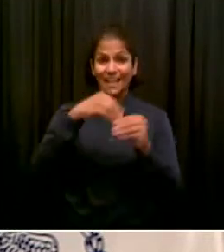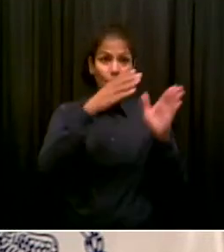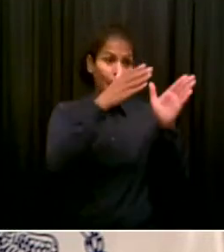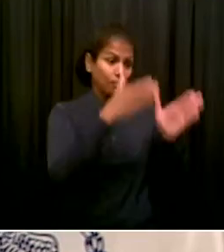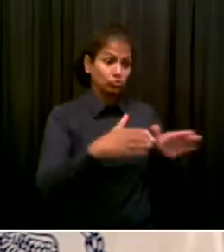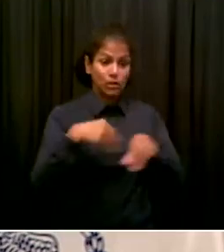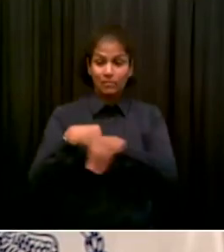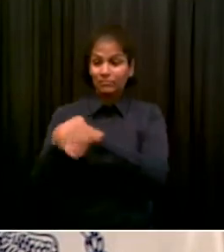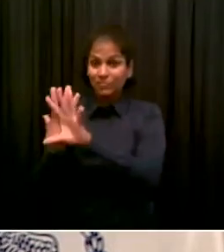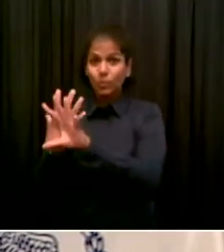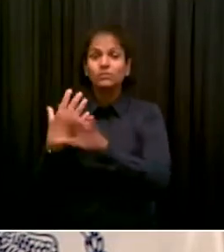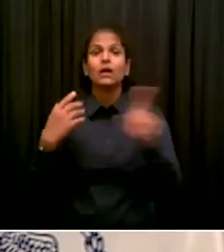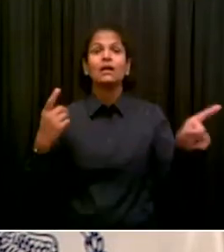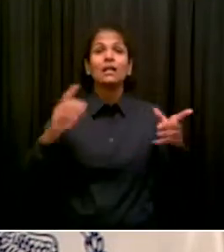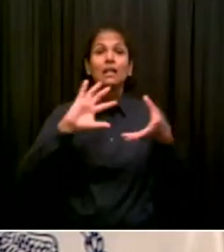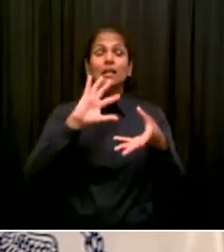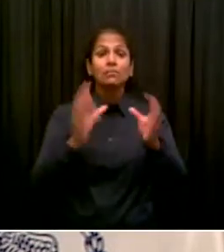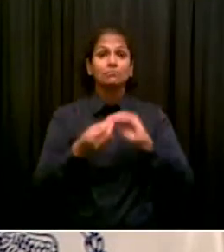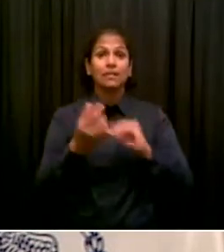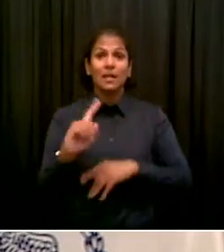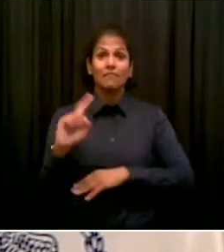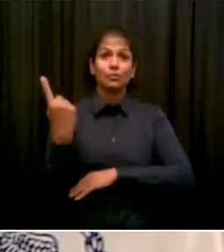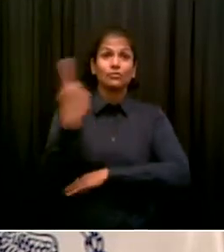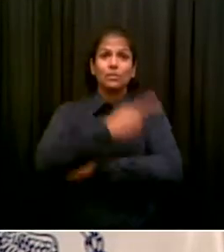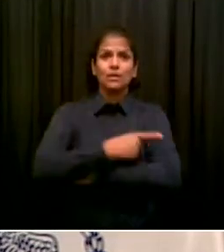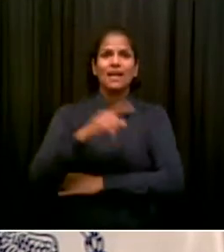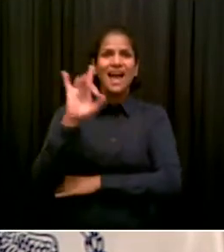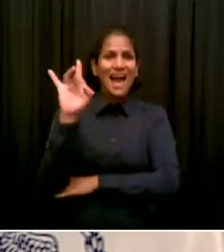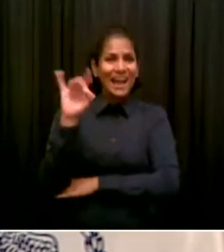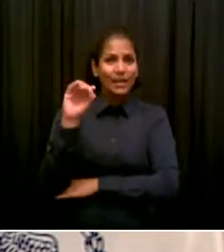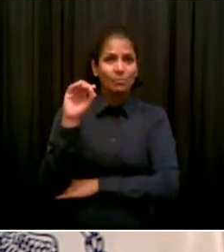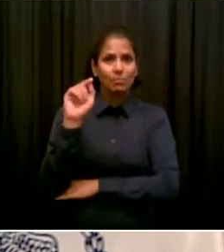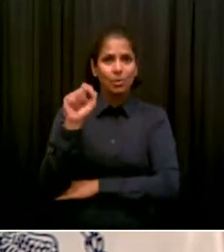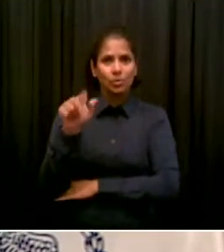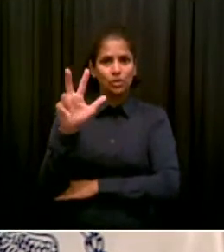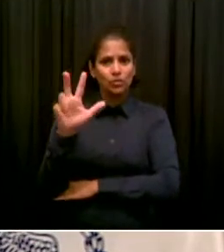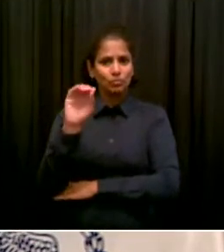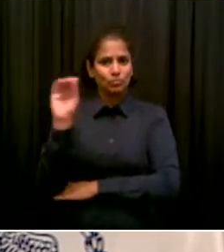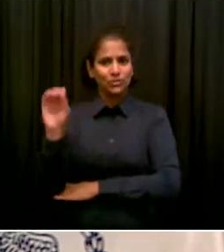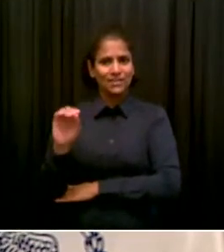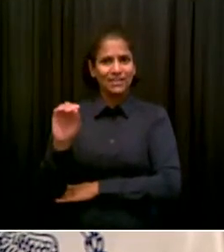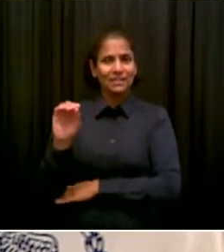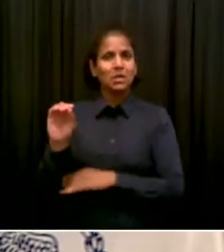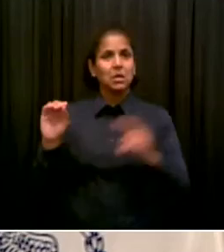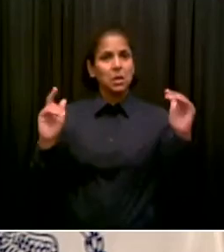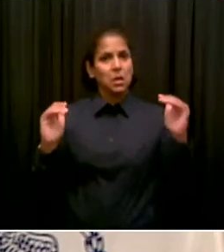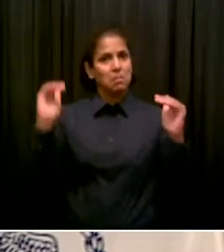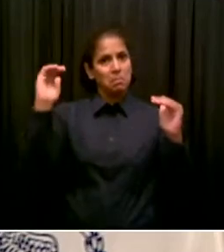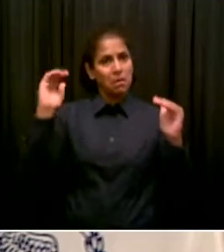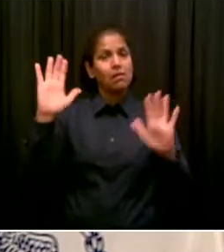PERSON AND REMOTE THAT FIRST